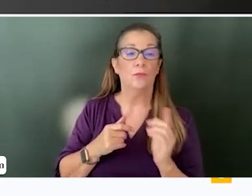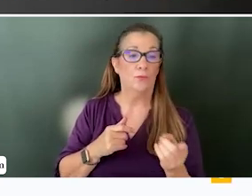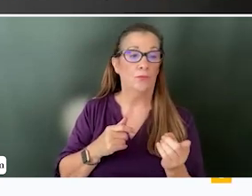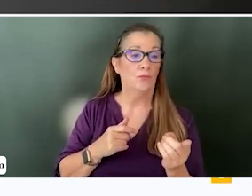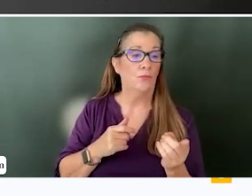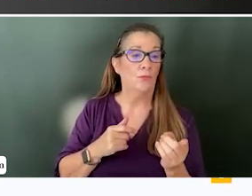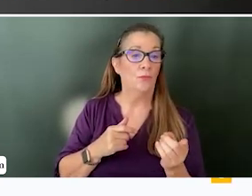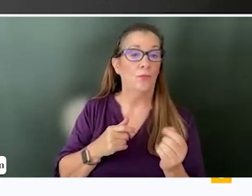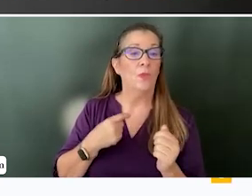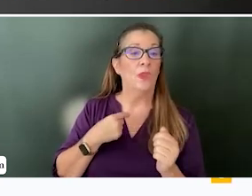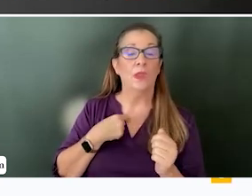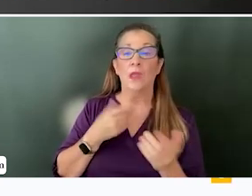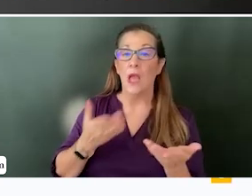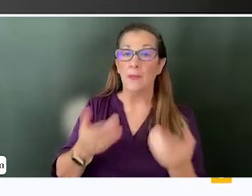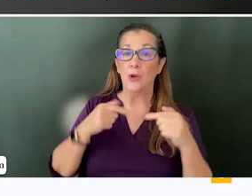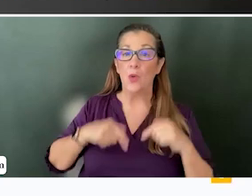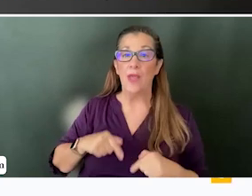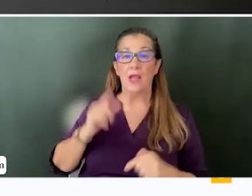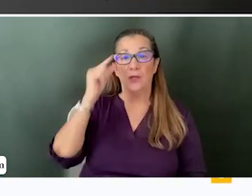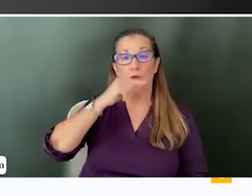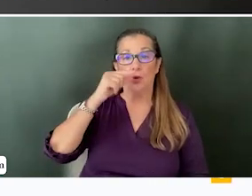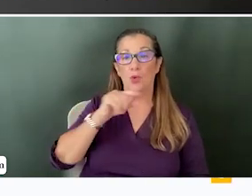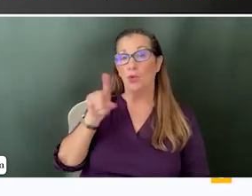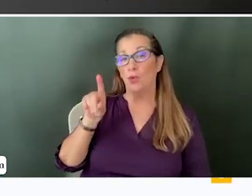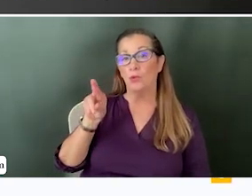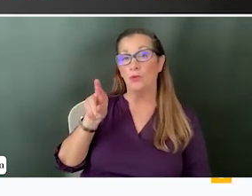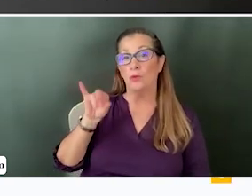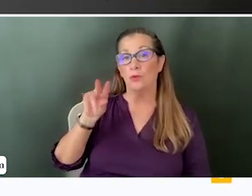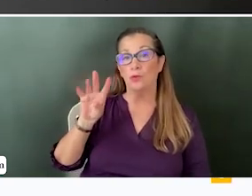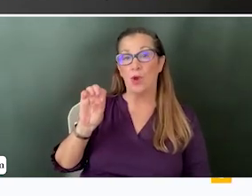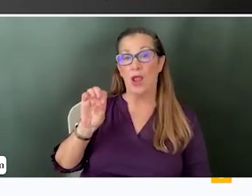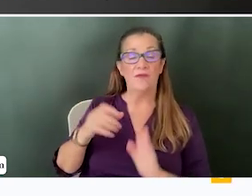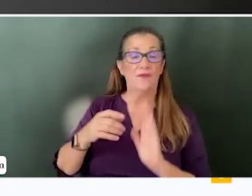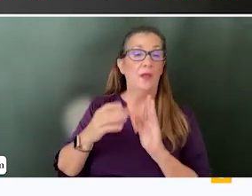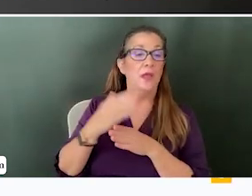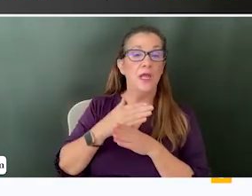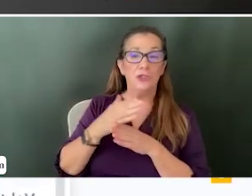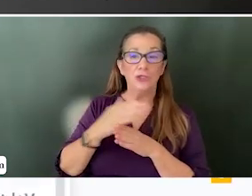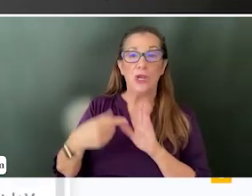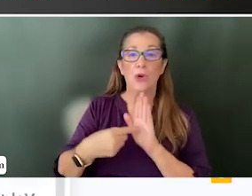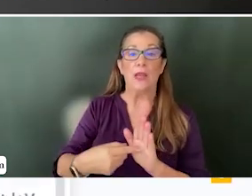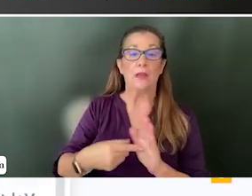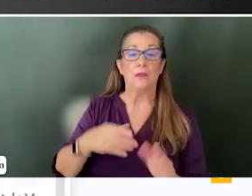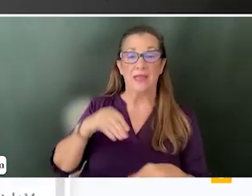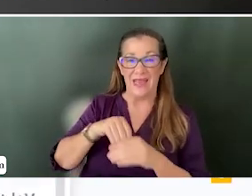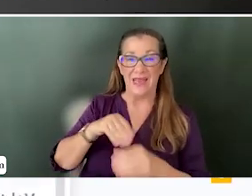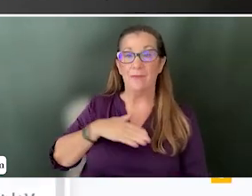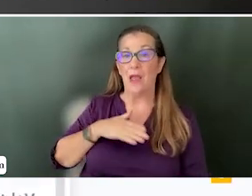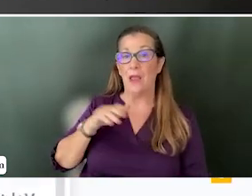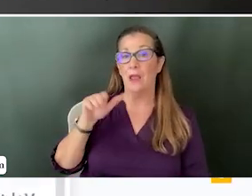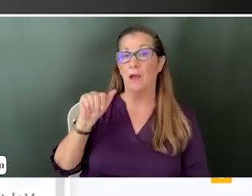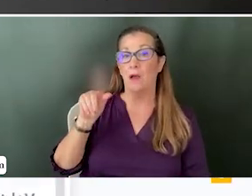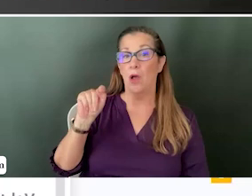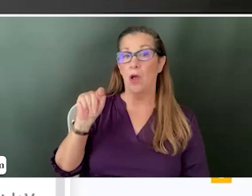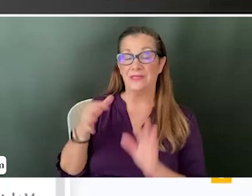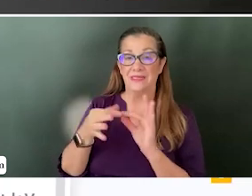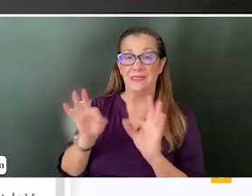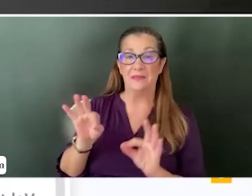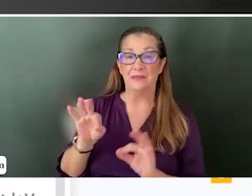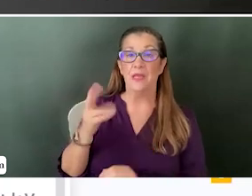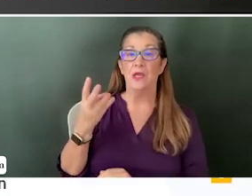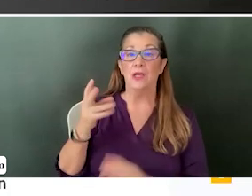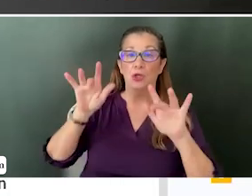Um, and I want to go back into Google Drive here and just kind of share in my alt text, and I'm going to finger click to open the alt text.